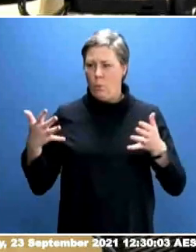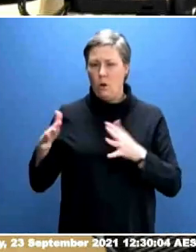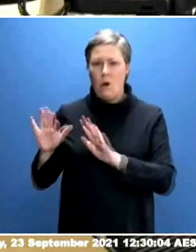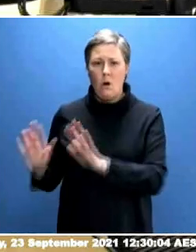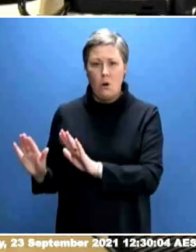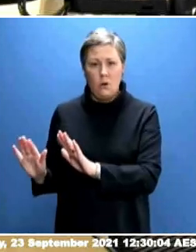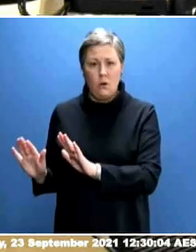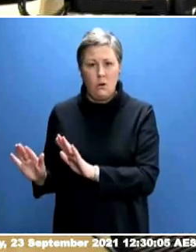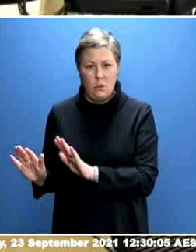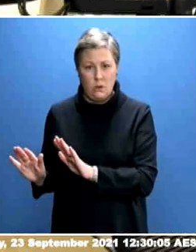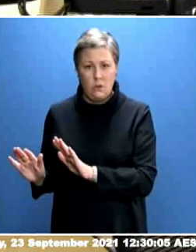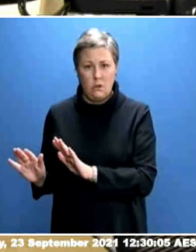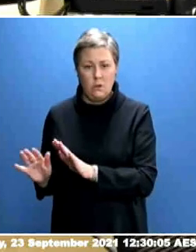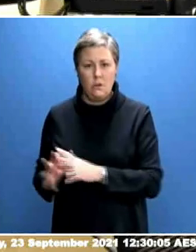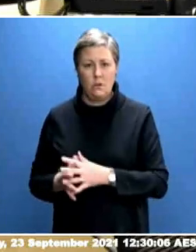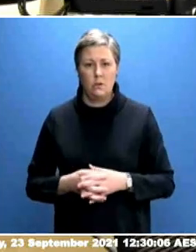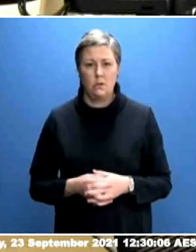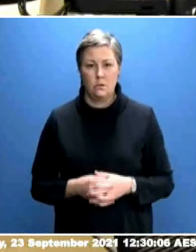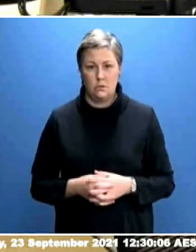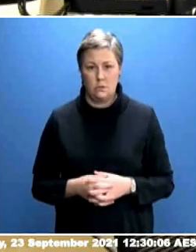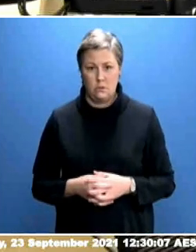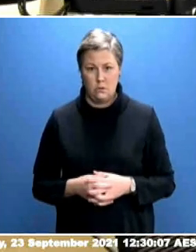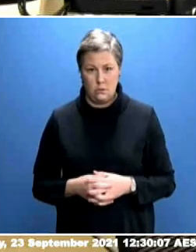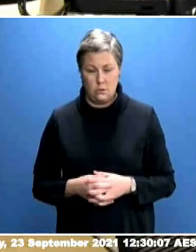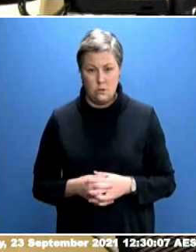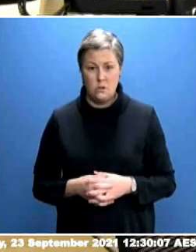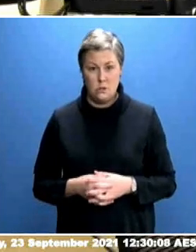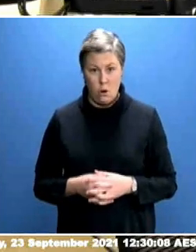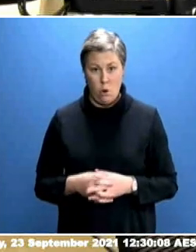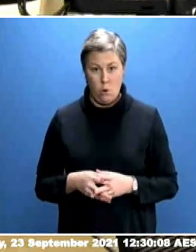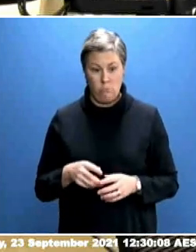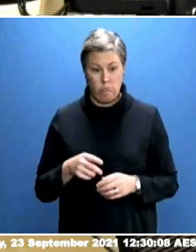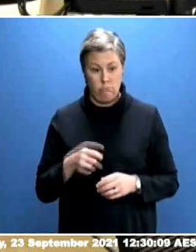You mentioned your understanding was that there's a 3-month minimum period